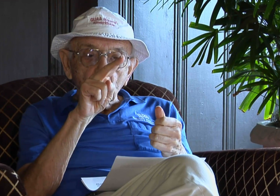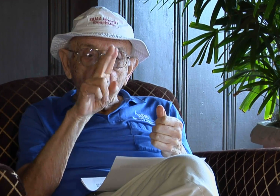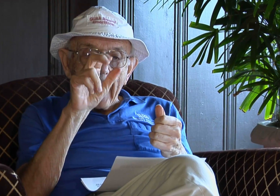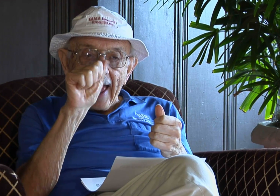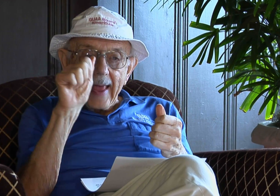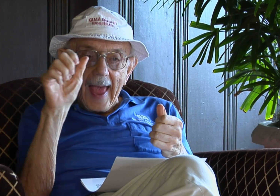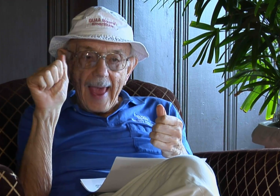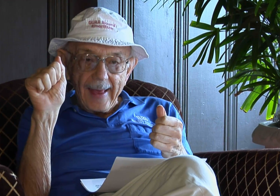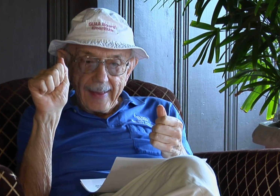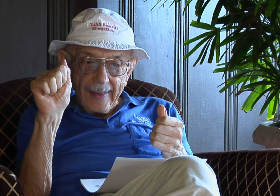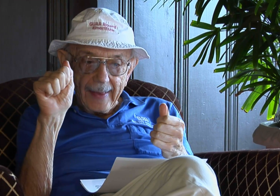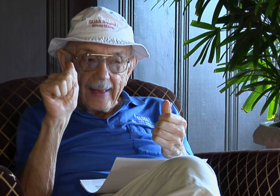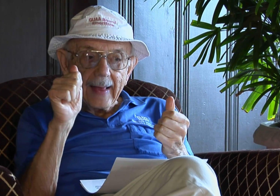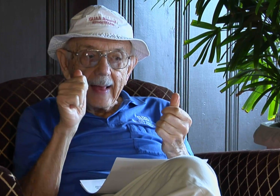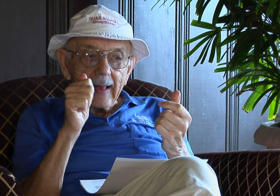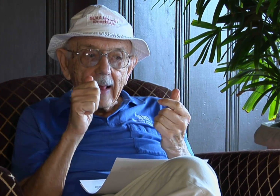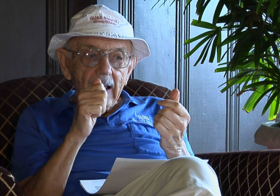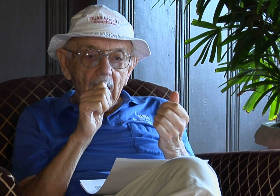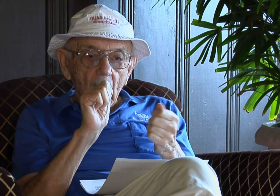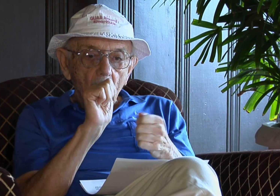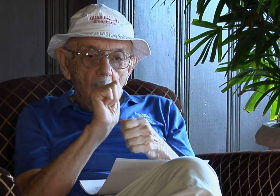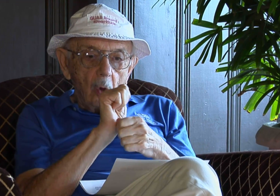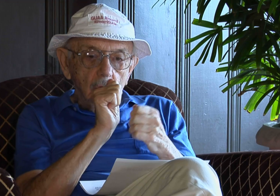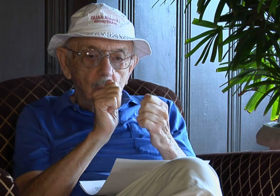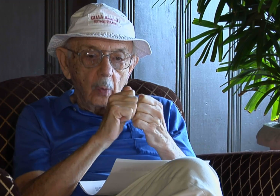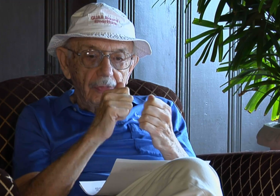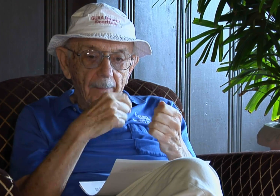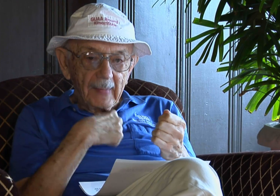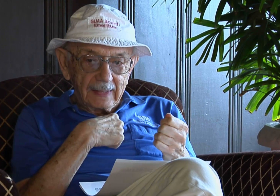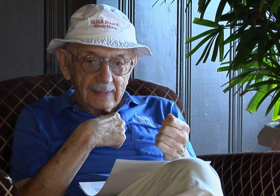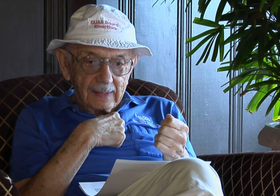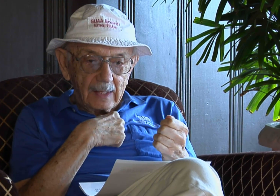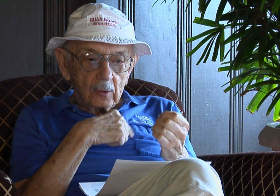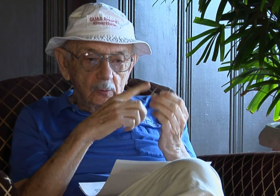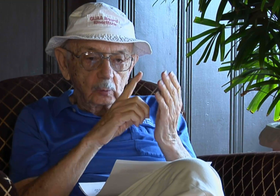GUAA worked with me to develop